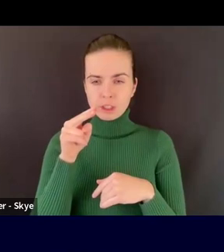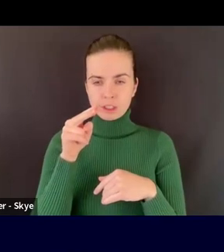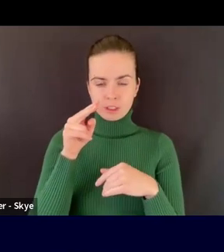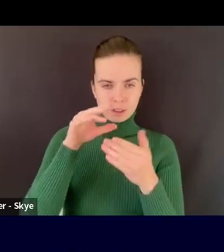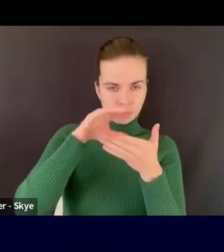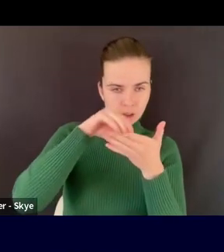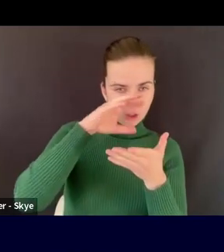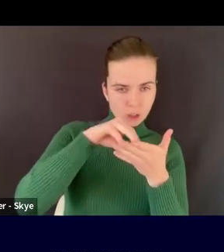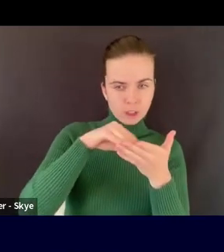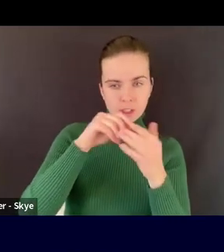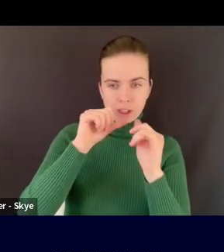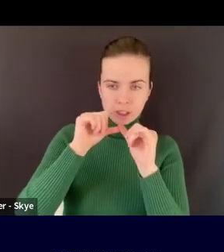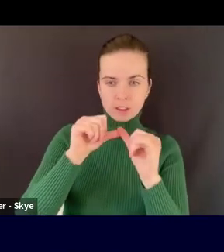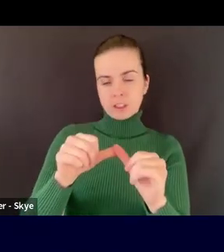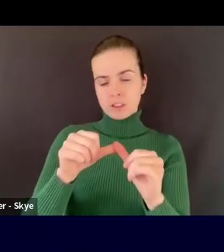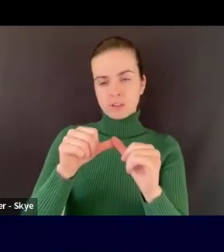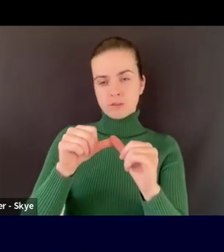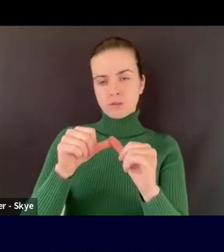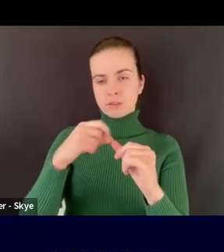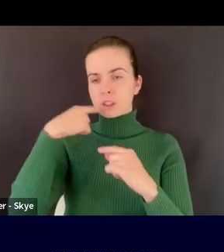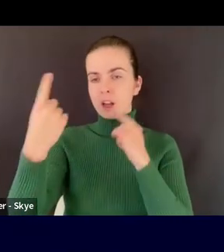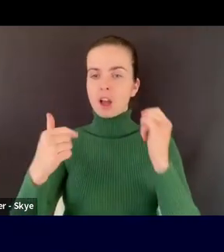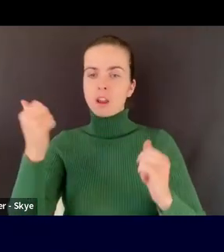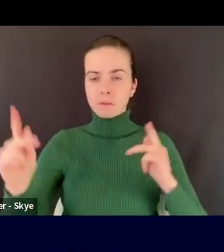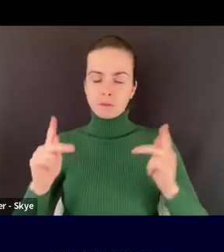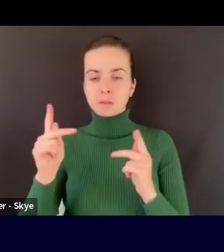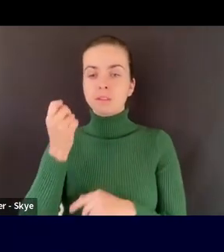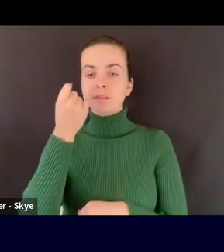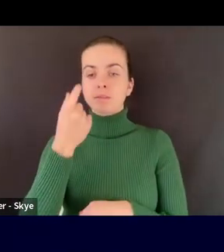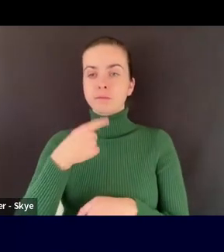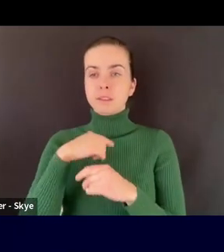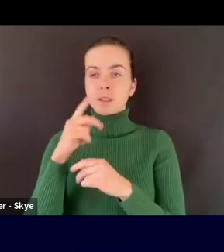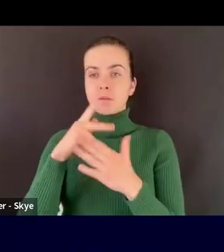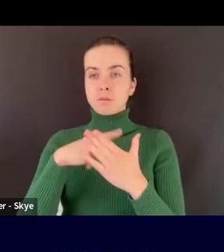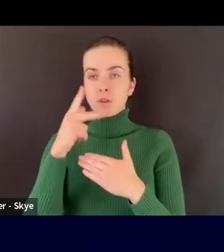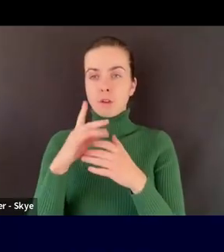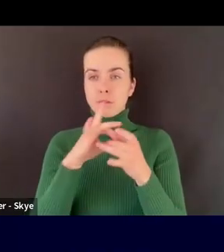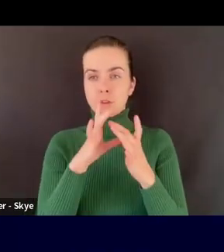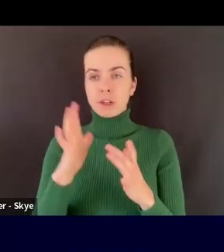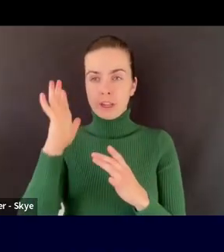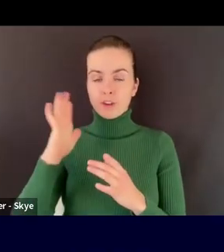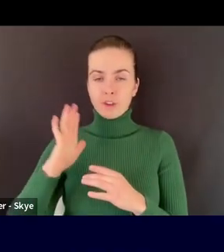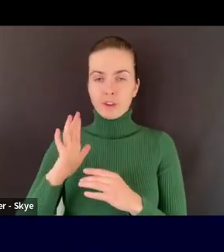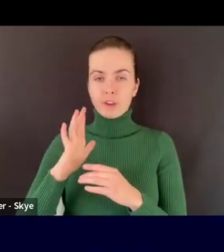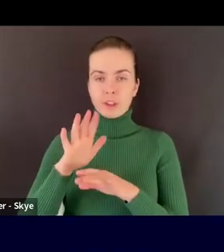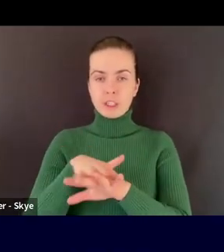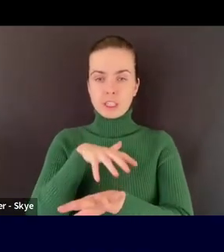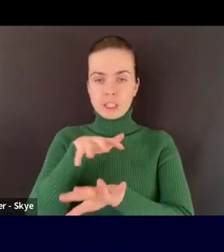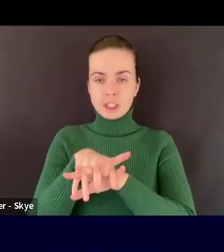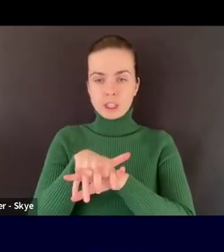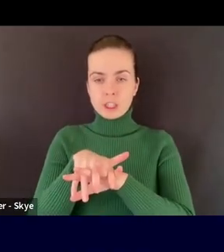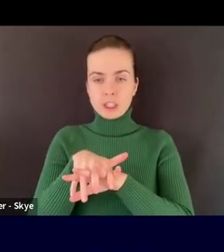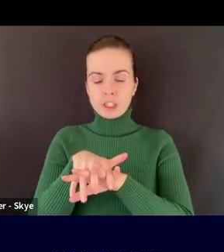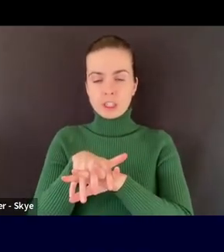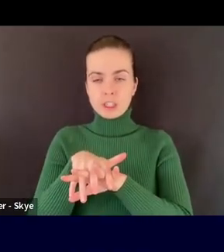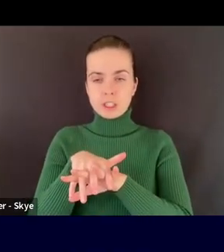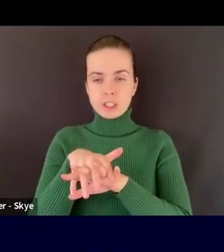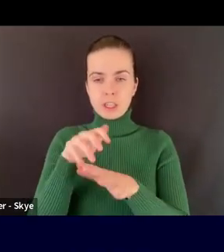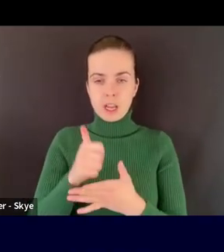pass it forward, because when I was program coordinator of the Native American help program,